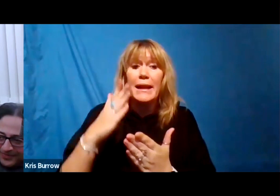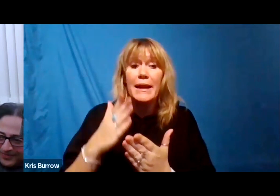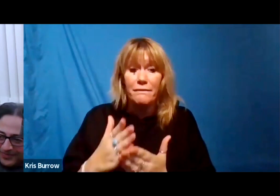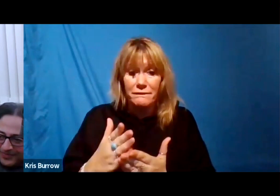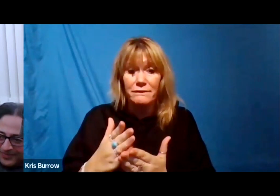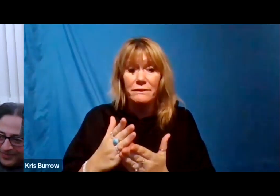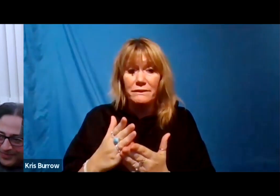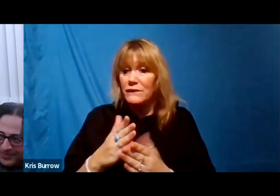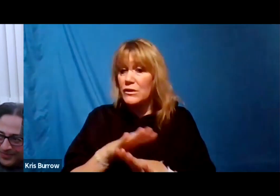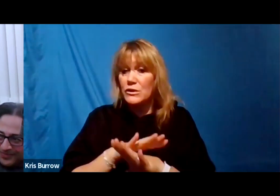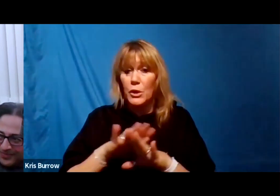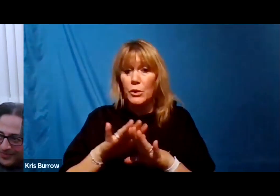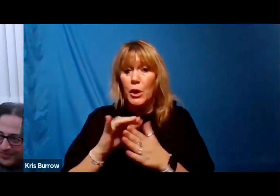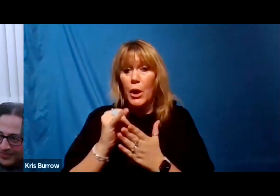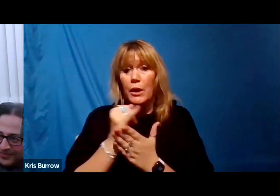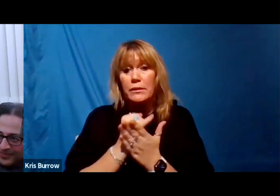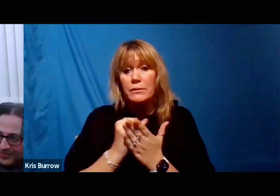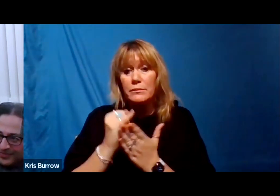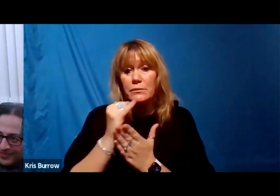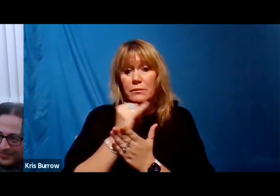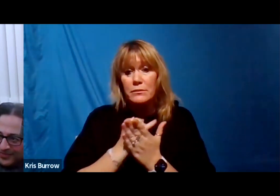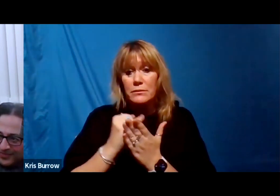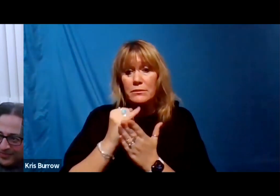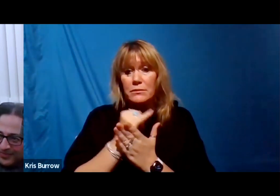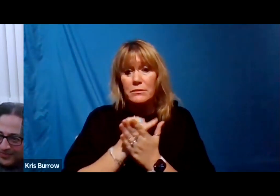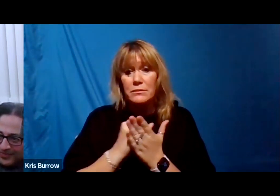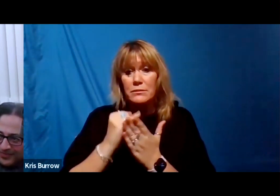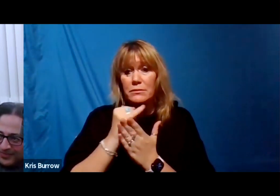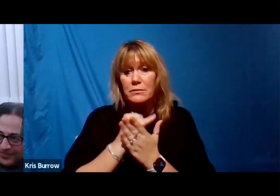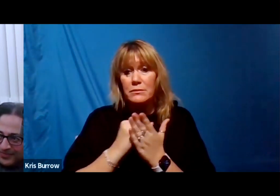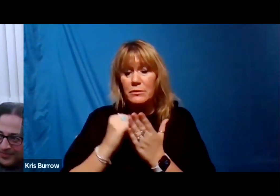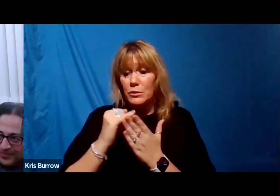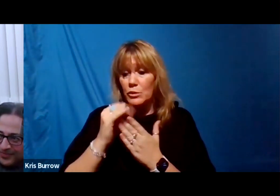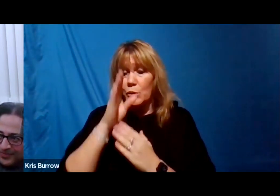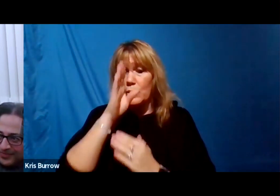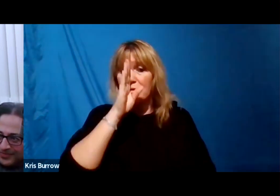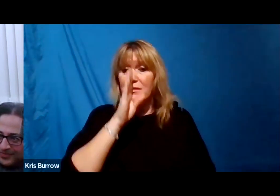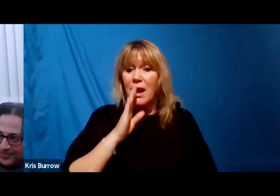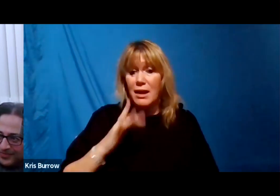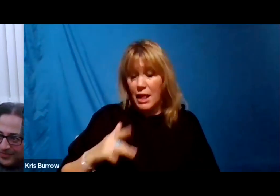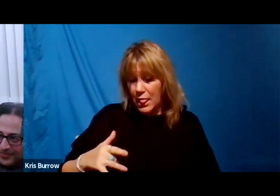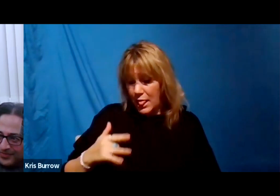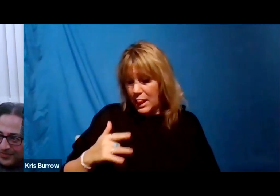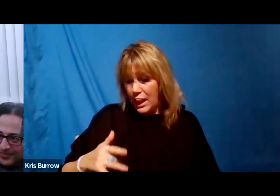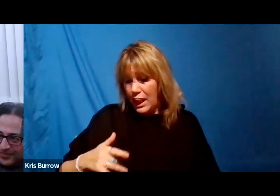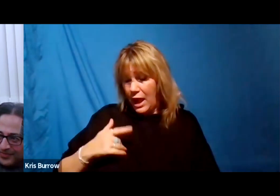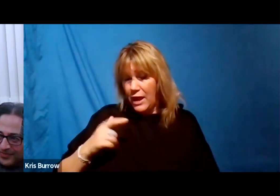Find your spirit and free your mind Wow.